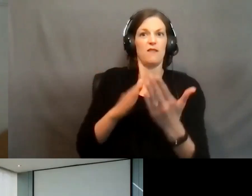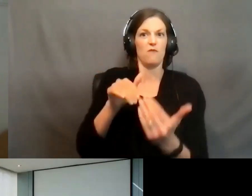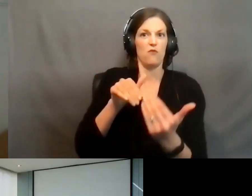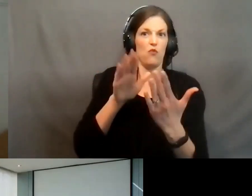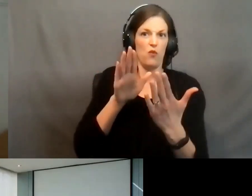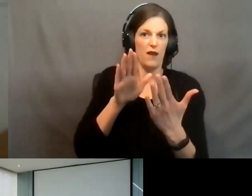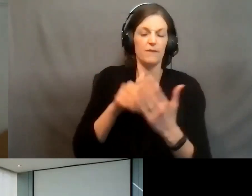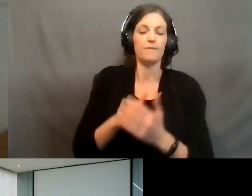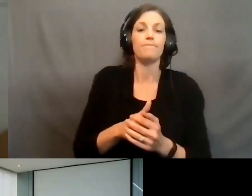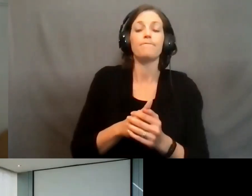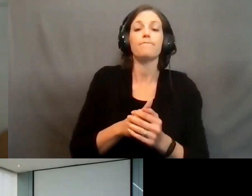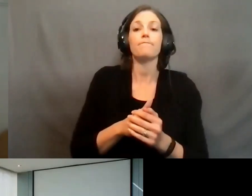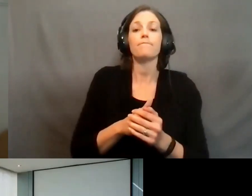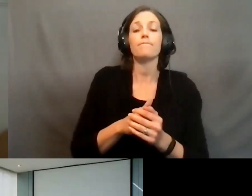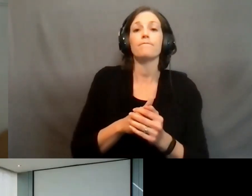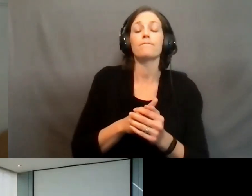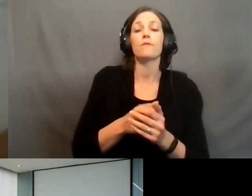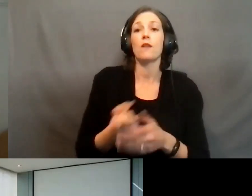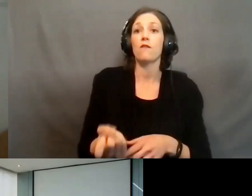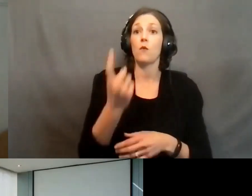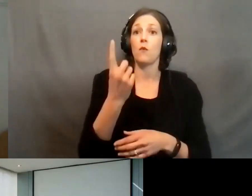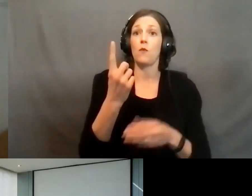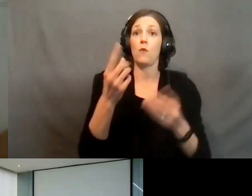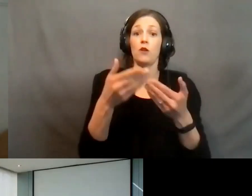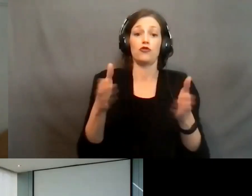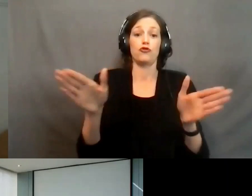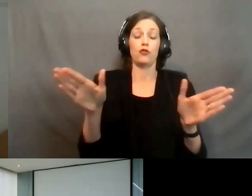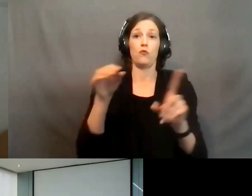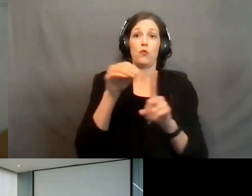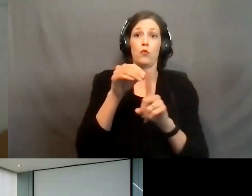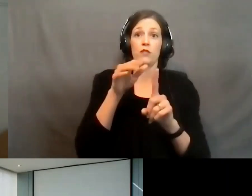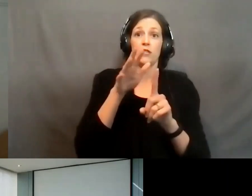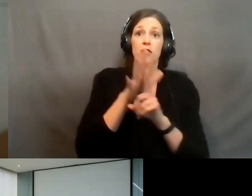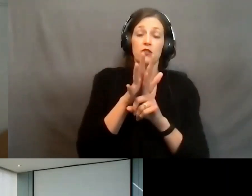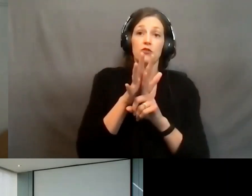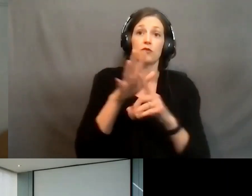have had one general orientation 12:04:46 about the annual meeting